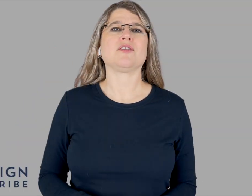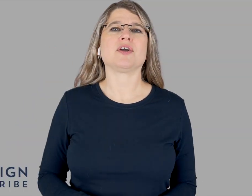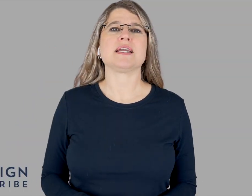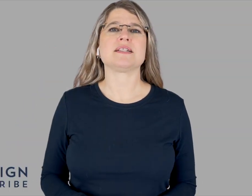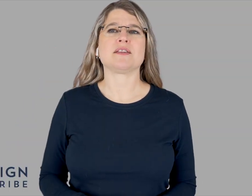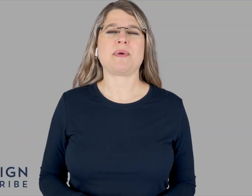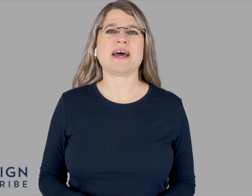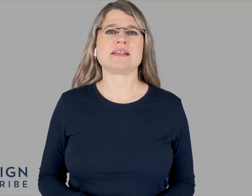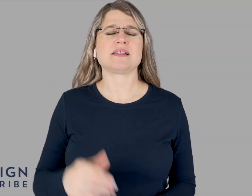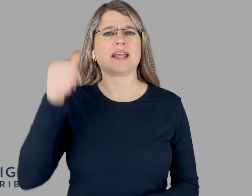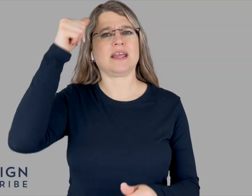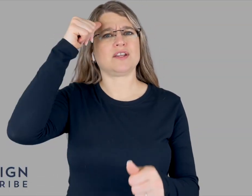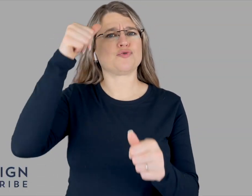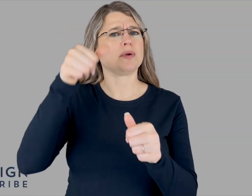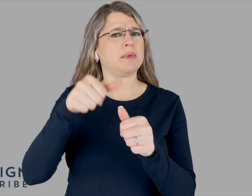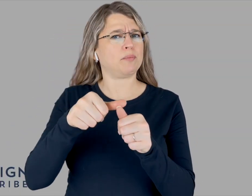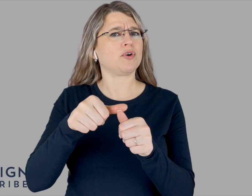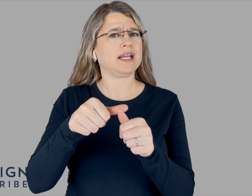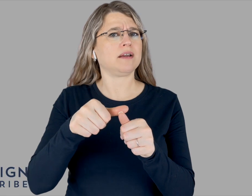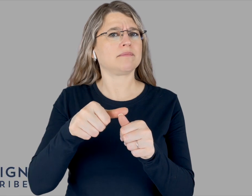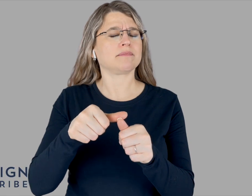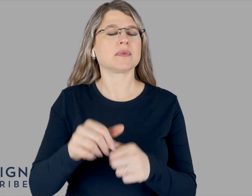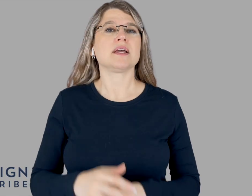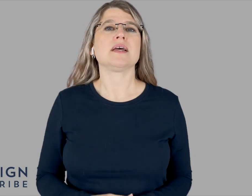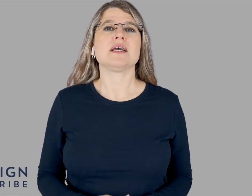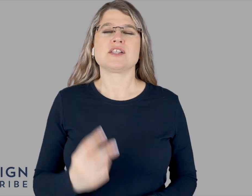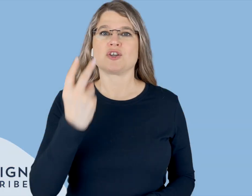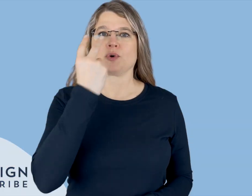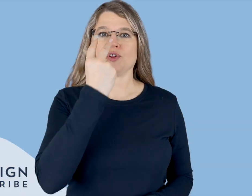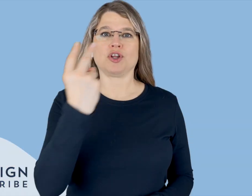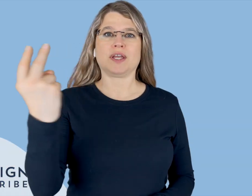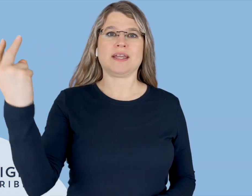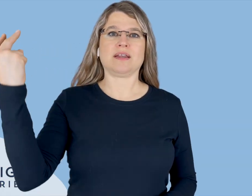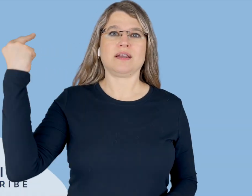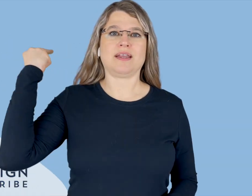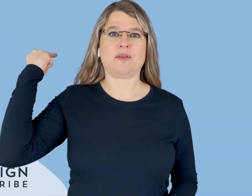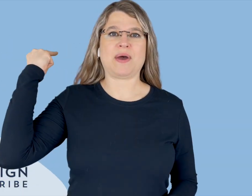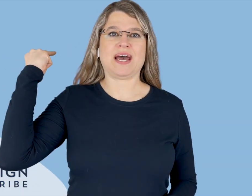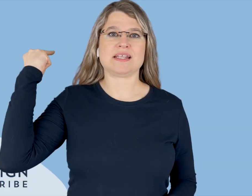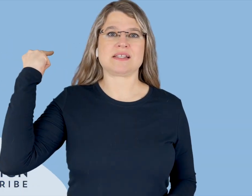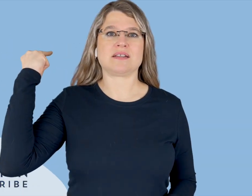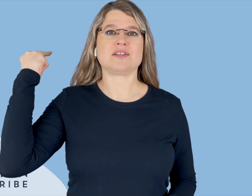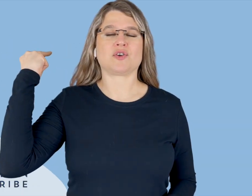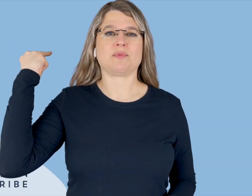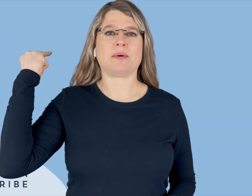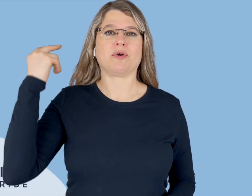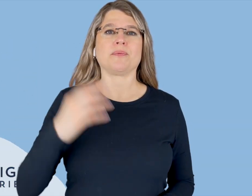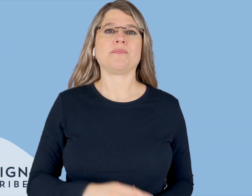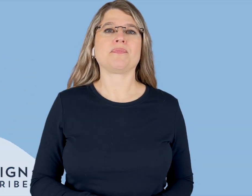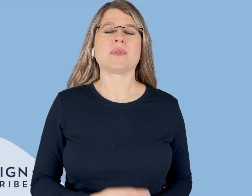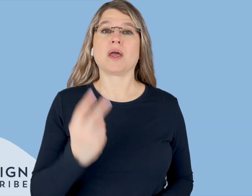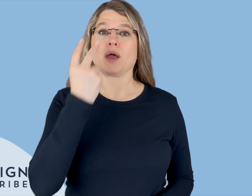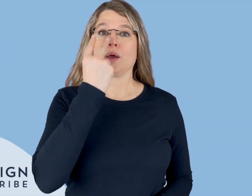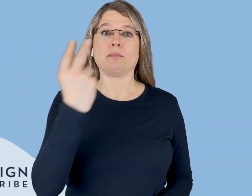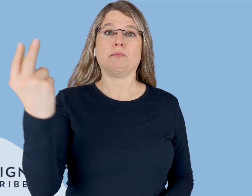looking to the past and remembering. So we're looking in the past to remember.